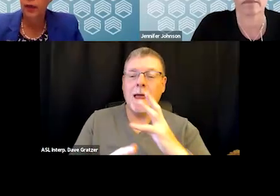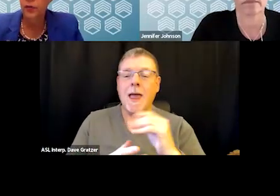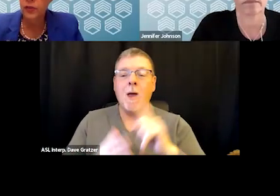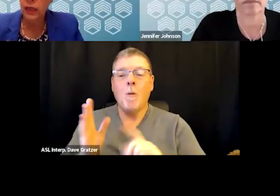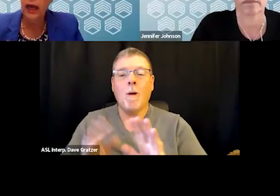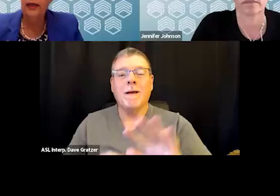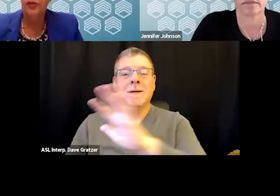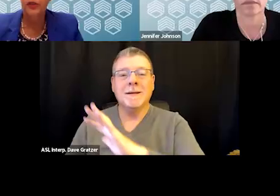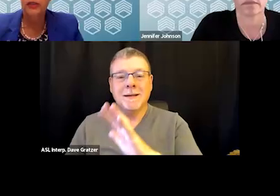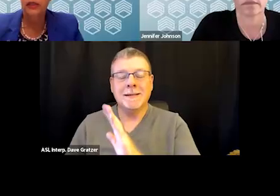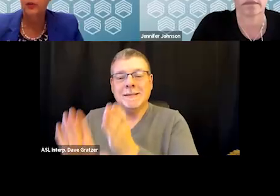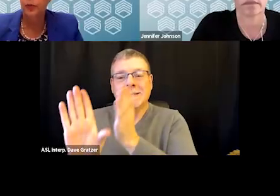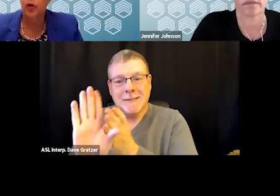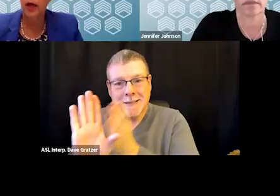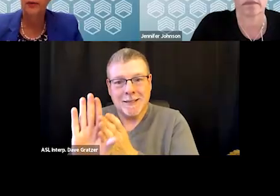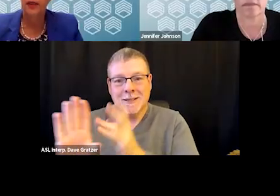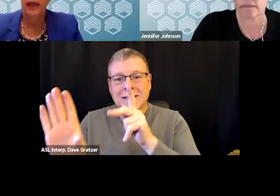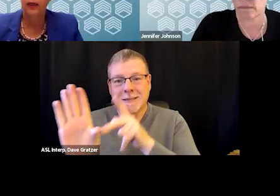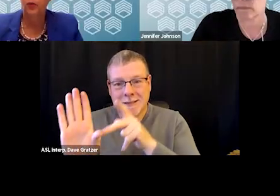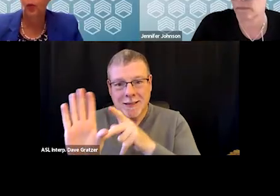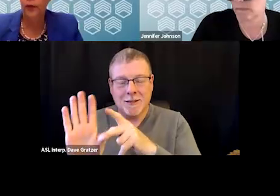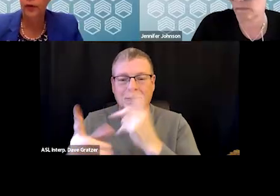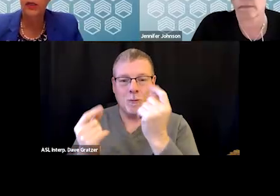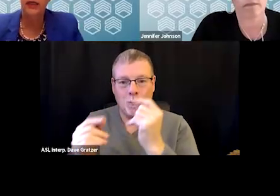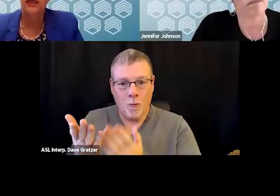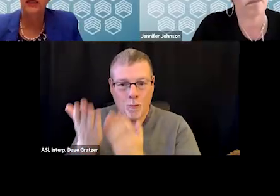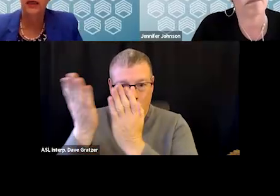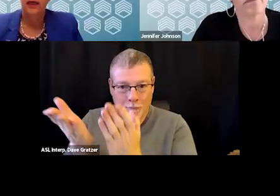uh, what their psychiatrist is prescribing and what they're taking,